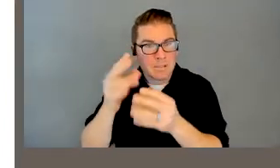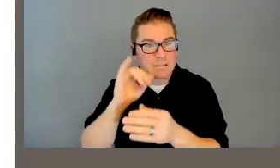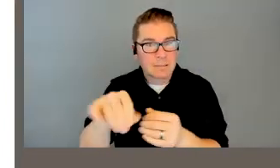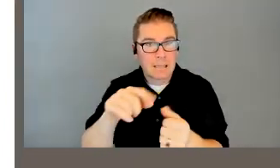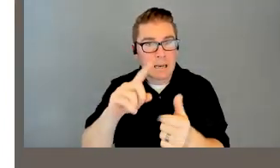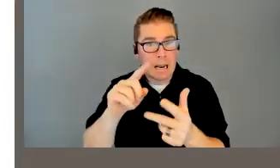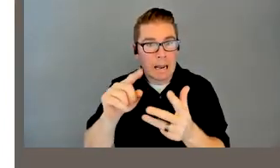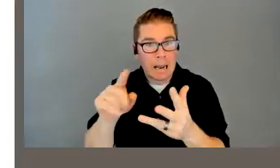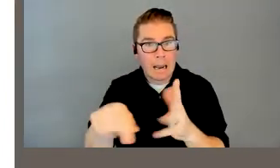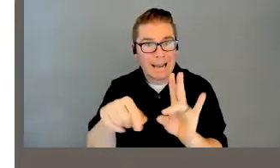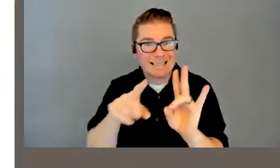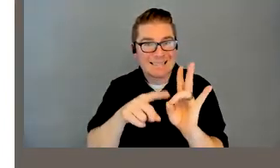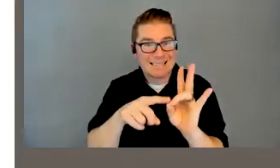ways of building community in the classroom.